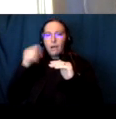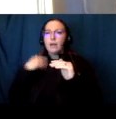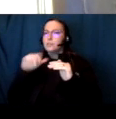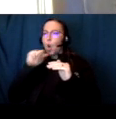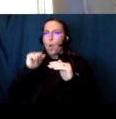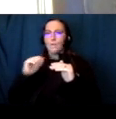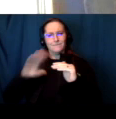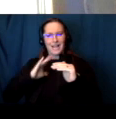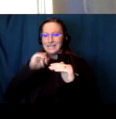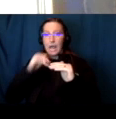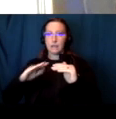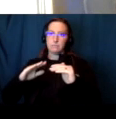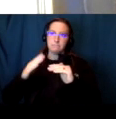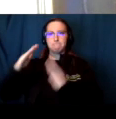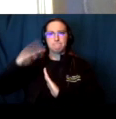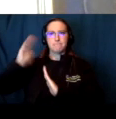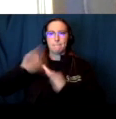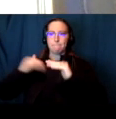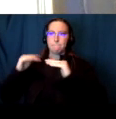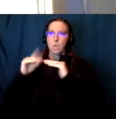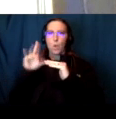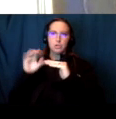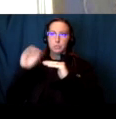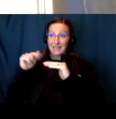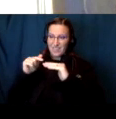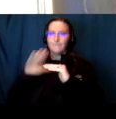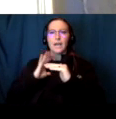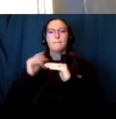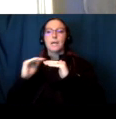start introducing some of those harder contrast, some of